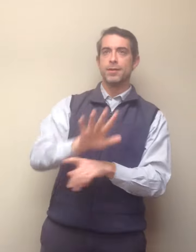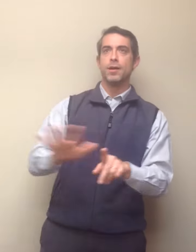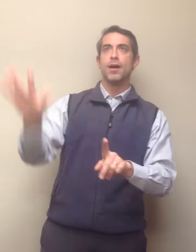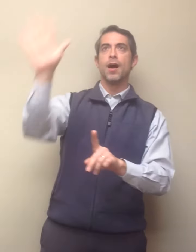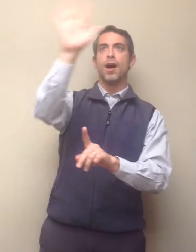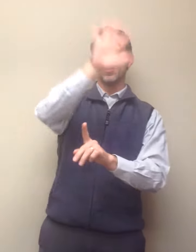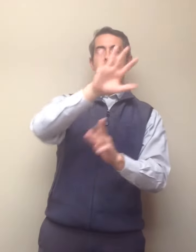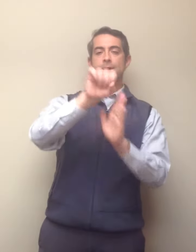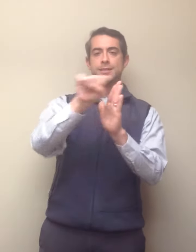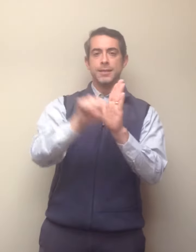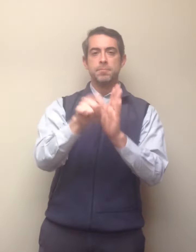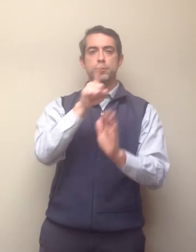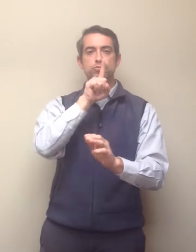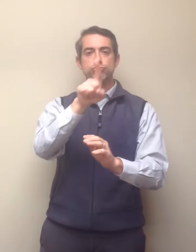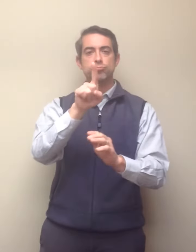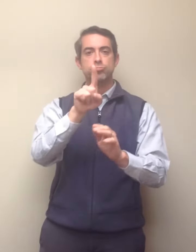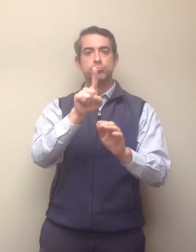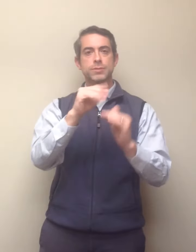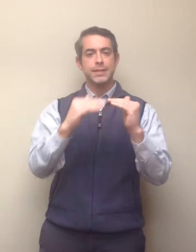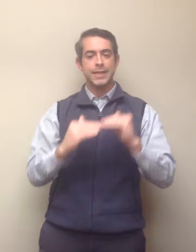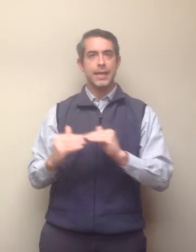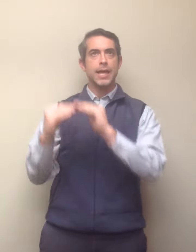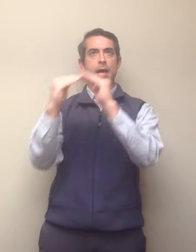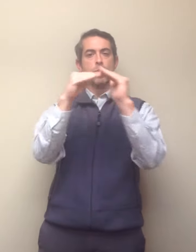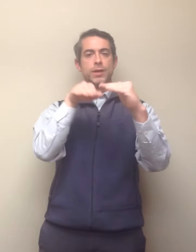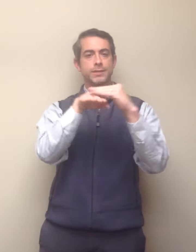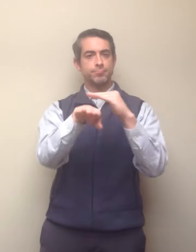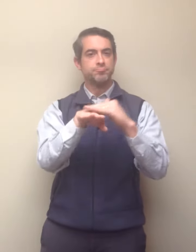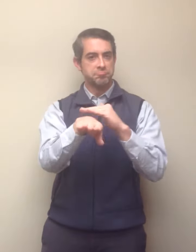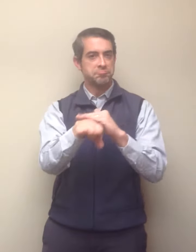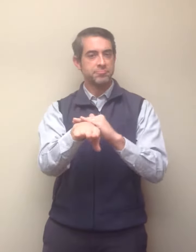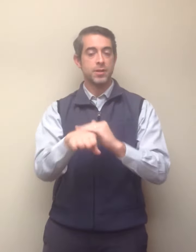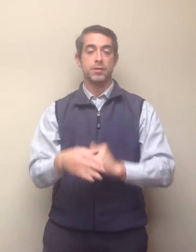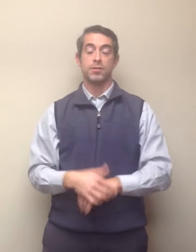These assessments are a big project